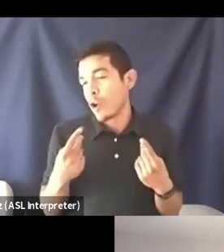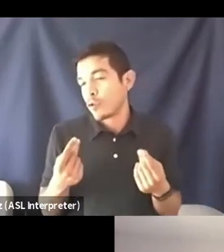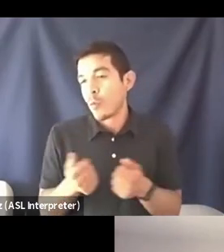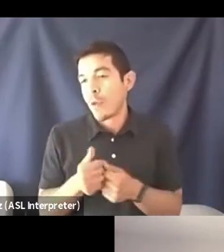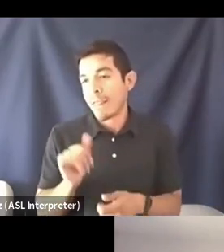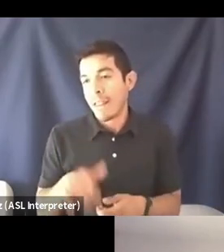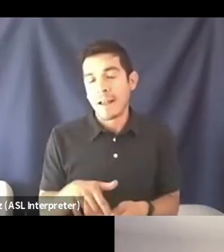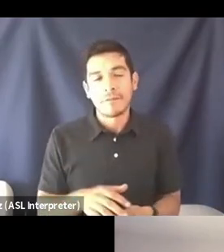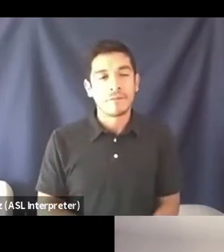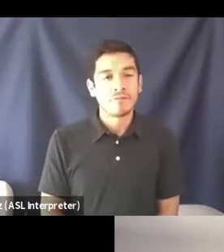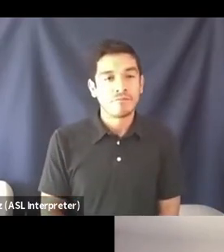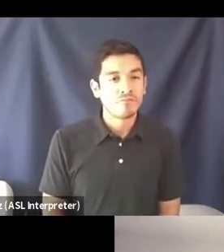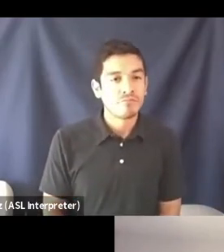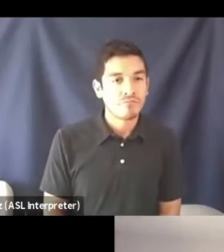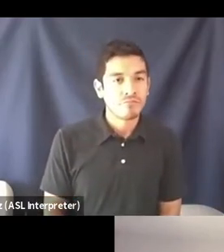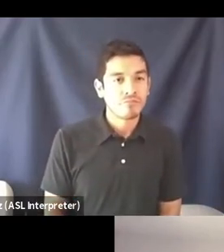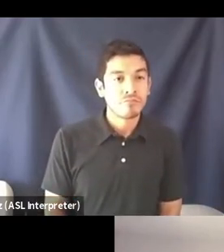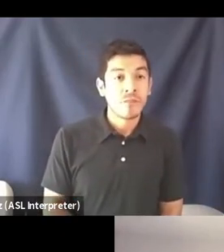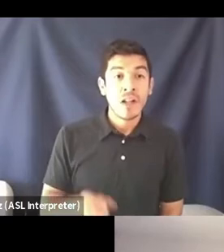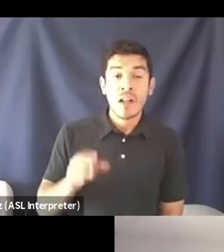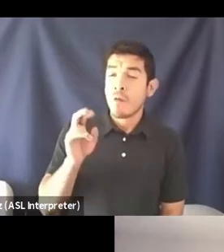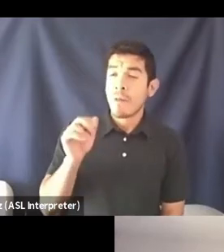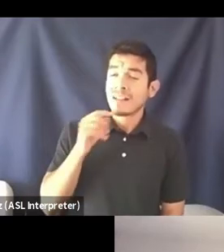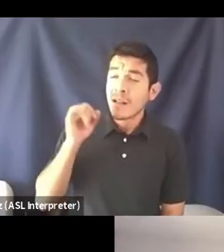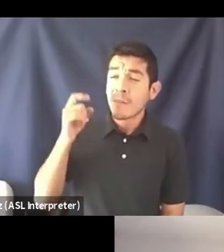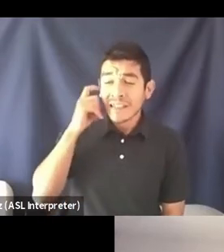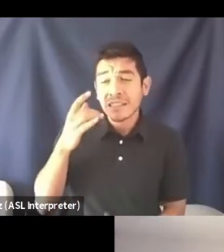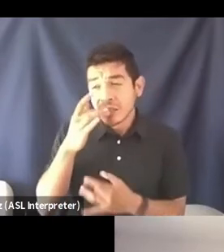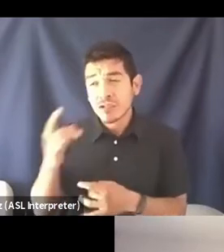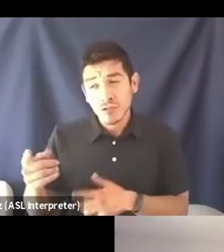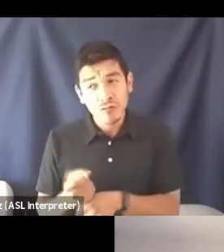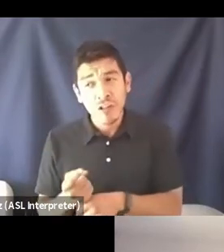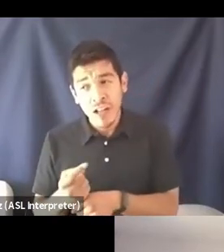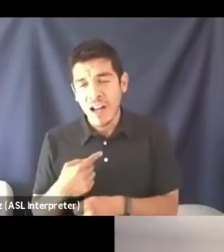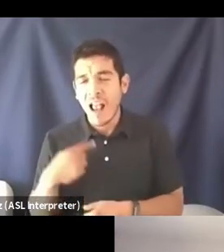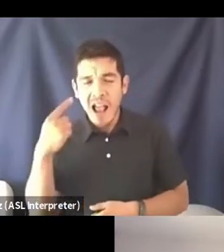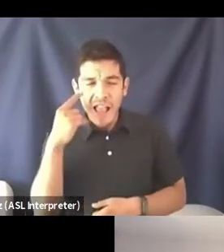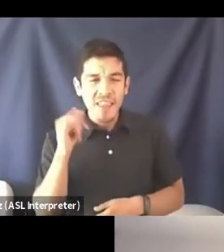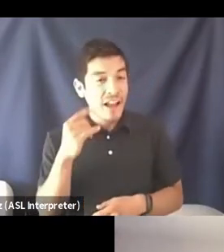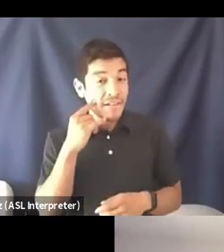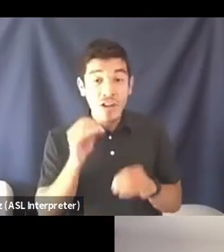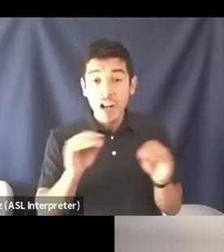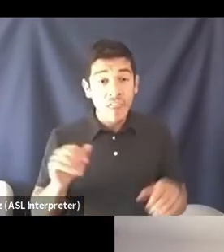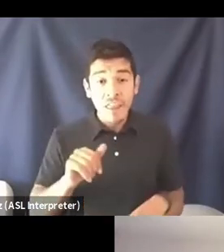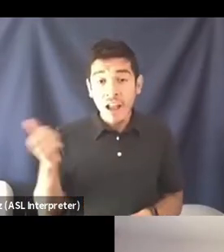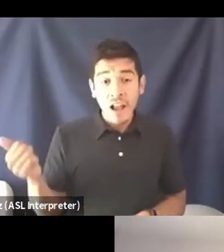That makes sense, that's interesting, you're right. I mean, I think that if for nothing else, it would have been an amazing sort